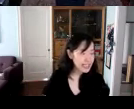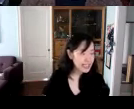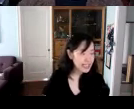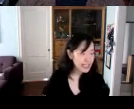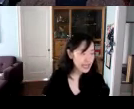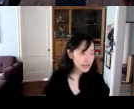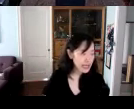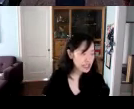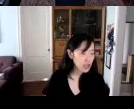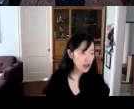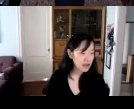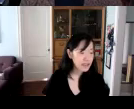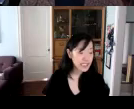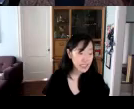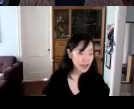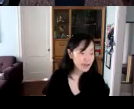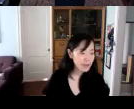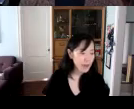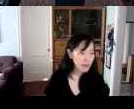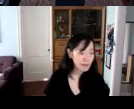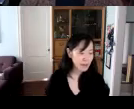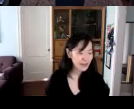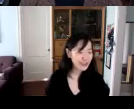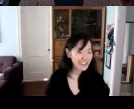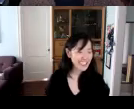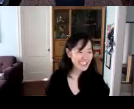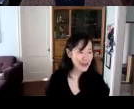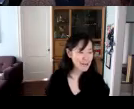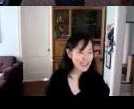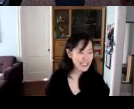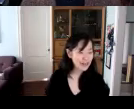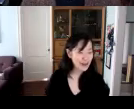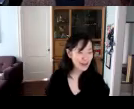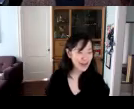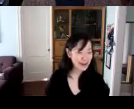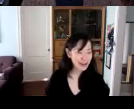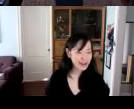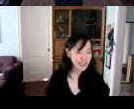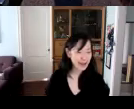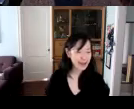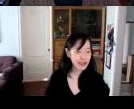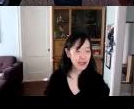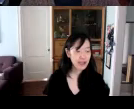is an image of Tina from Bob’s Burgers handing out money to another character Tammy,